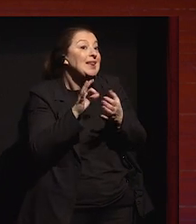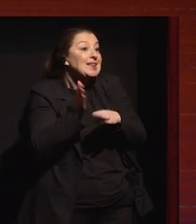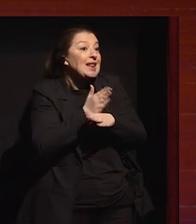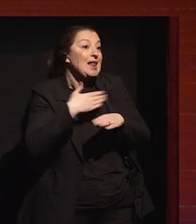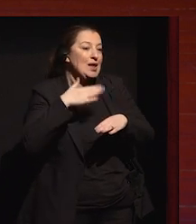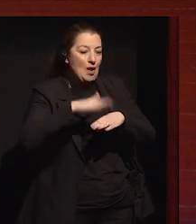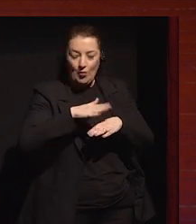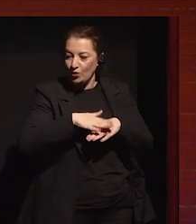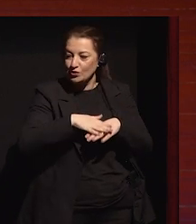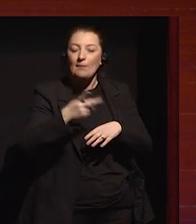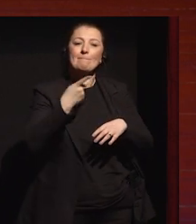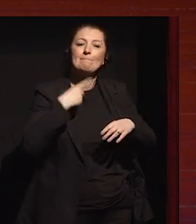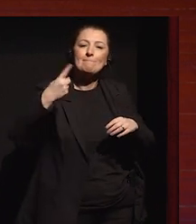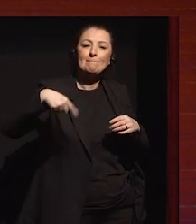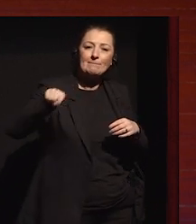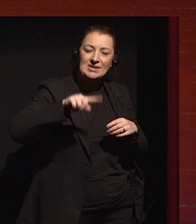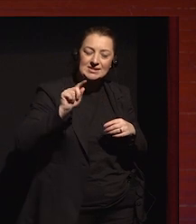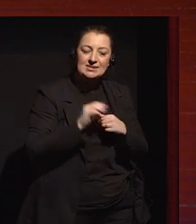We are the, excuse me, we are the the